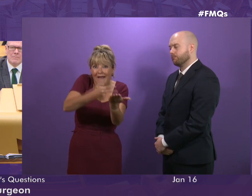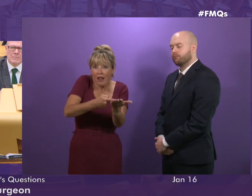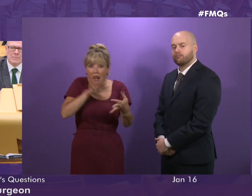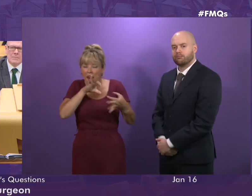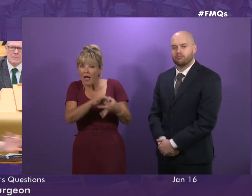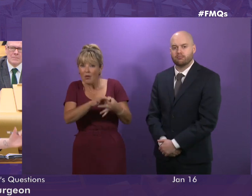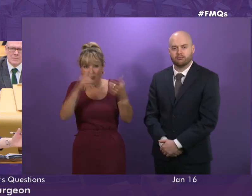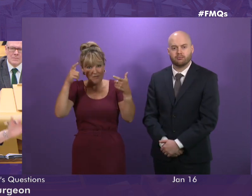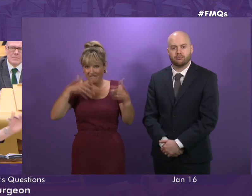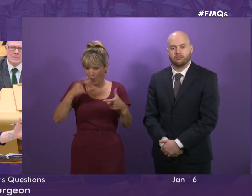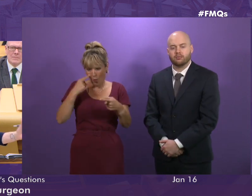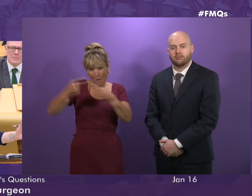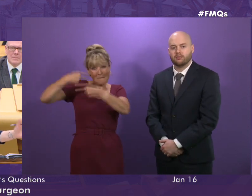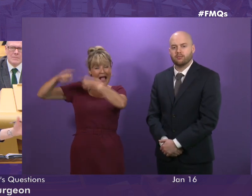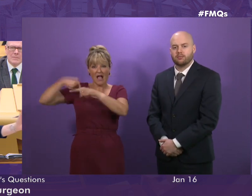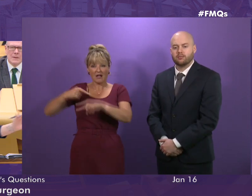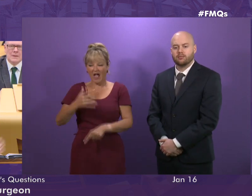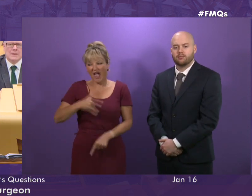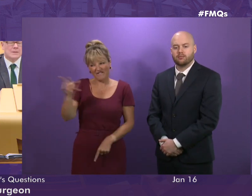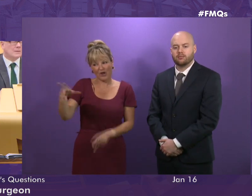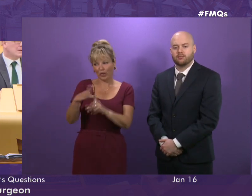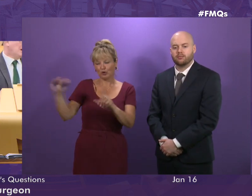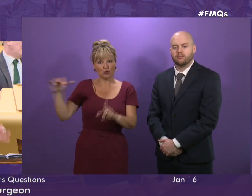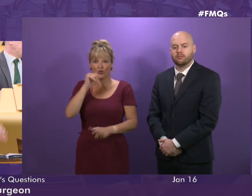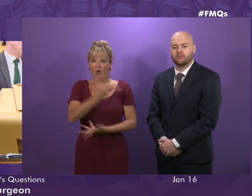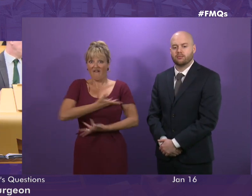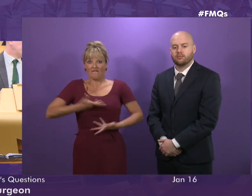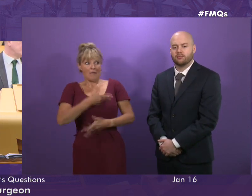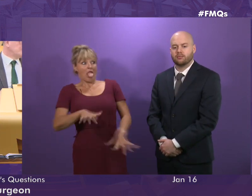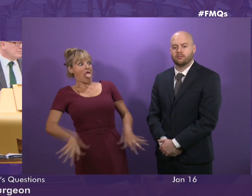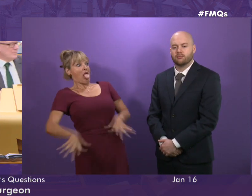The Tories are obviously intensely uncomfortable right now, as this is being discussed, but